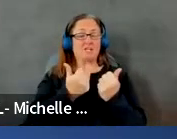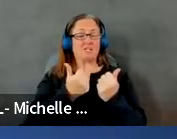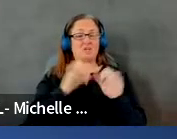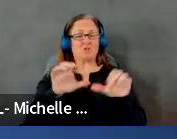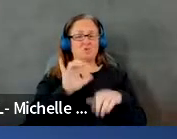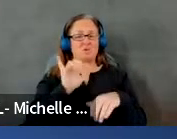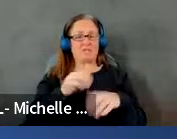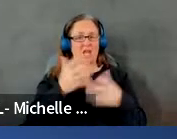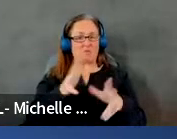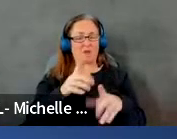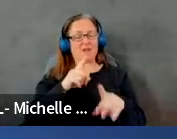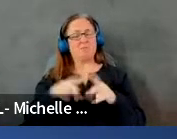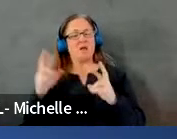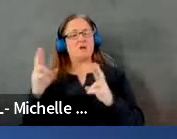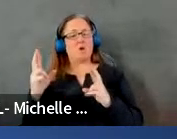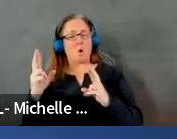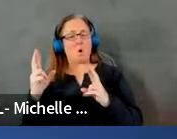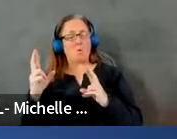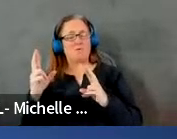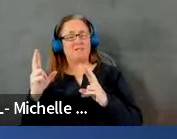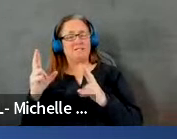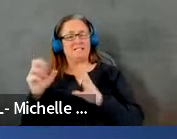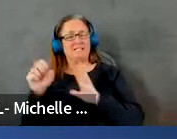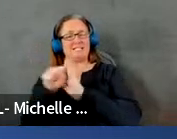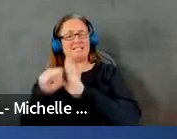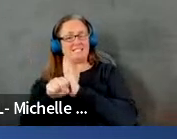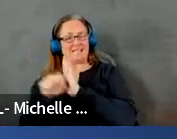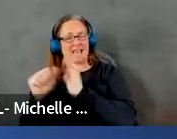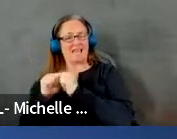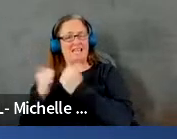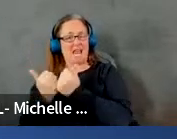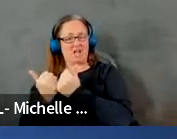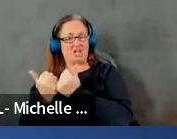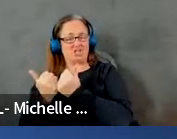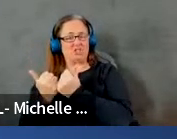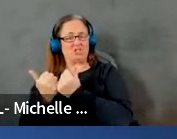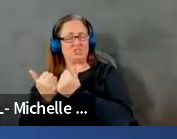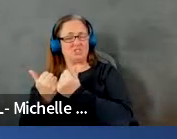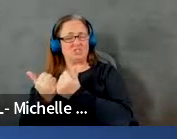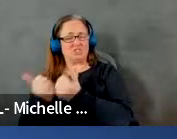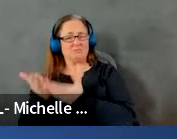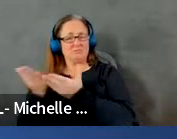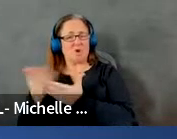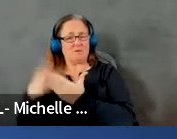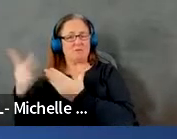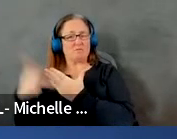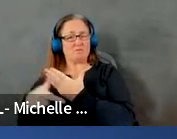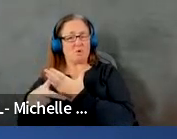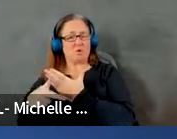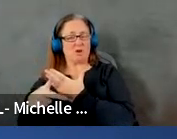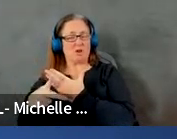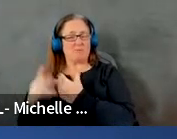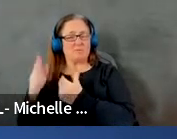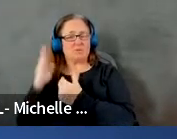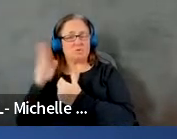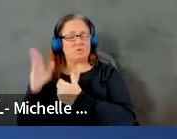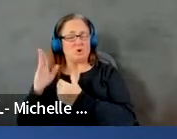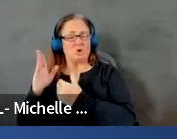but hopefully the state agencies that administer these programs will be looking to resources